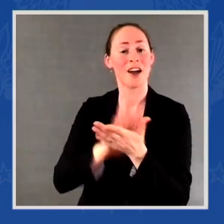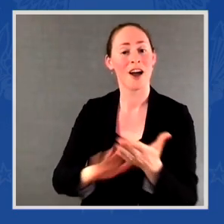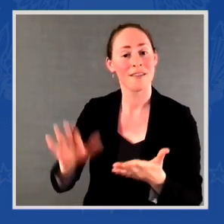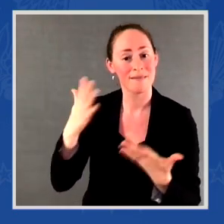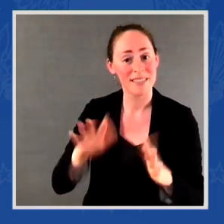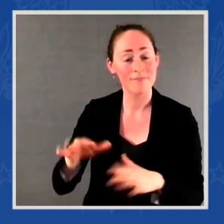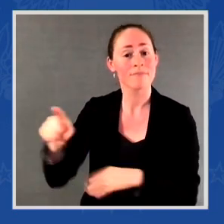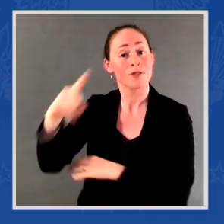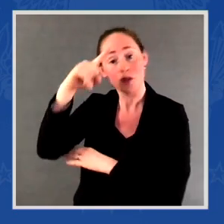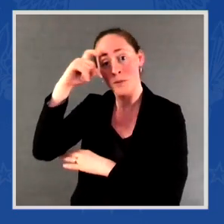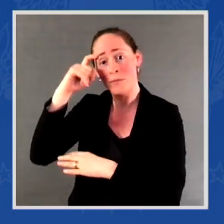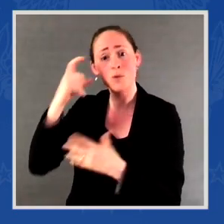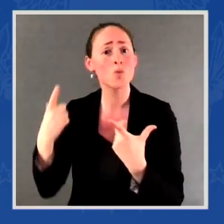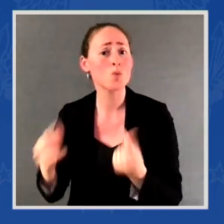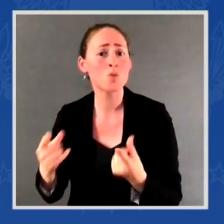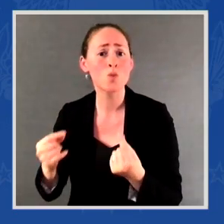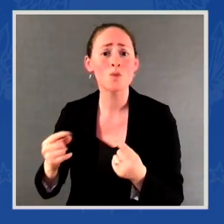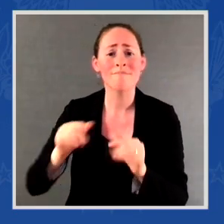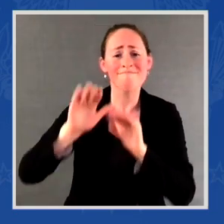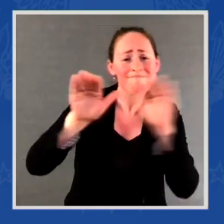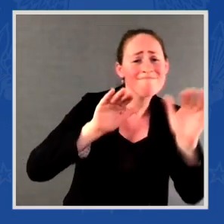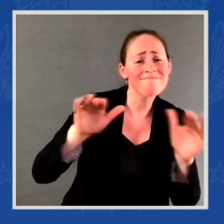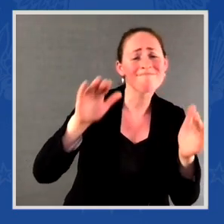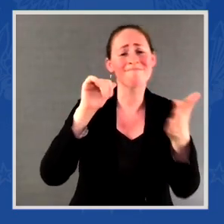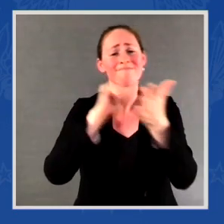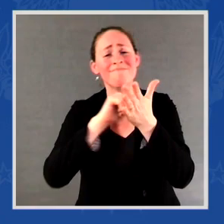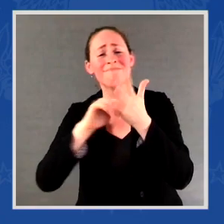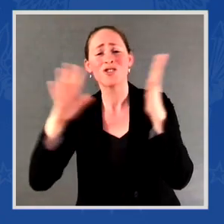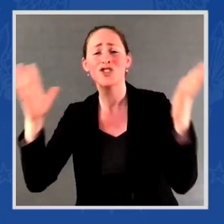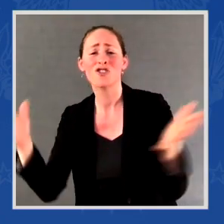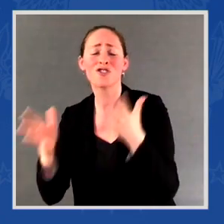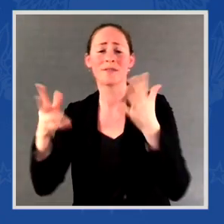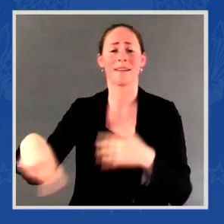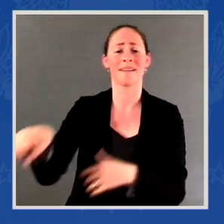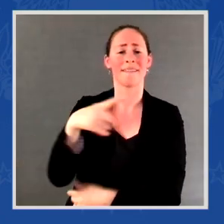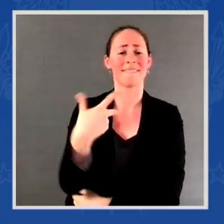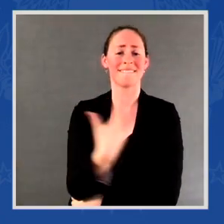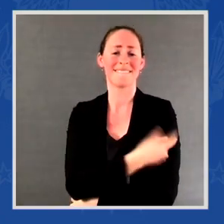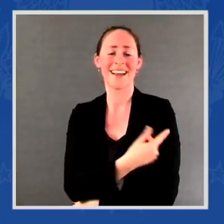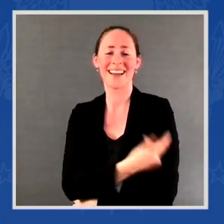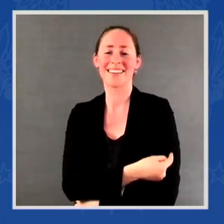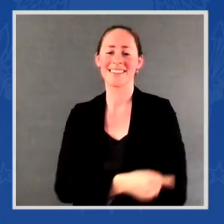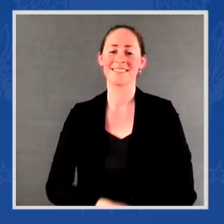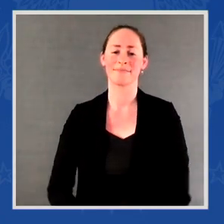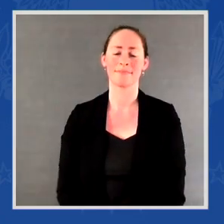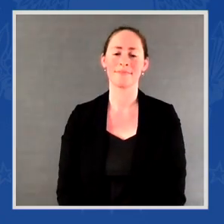And I'll bet what she had to say, when asked, is what a lot of you think as well. She said, quote --